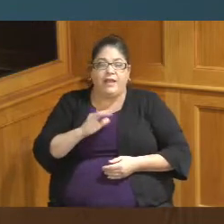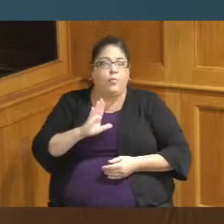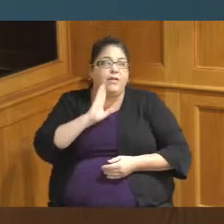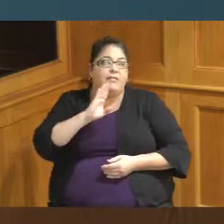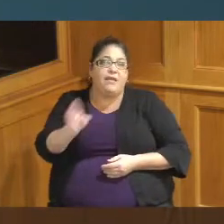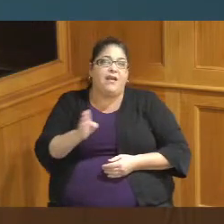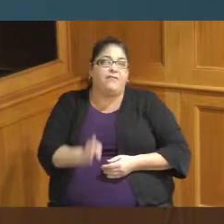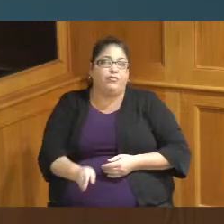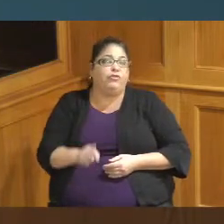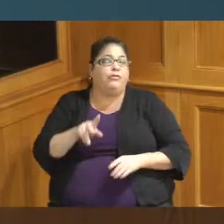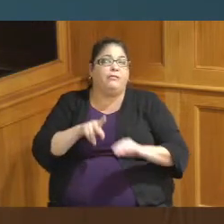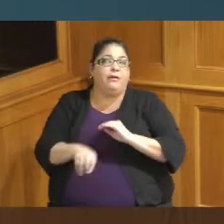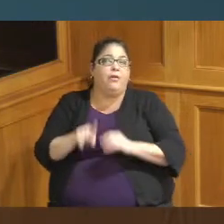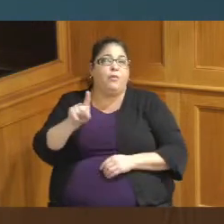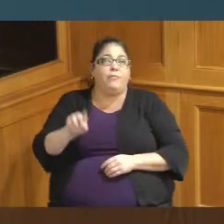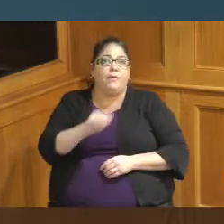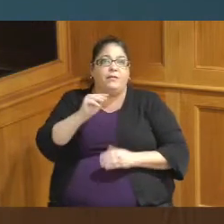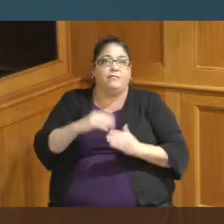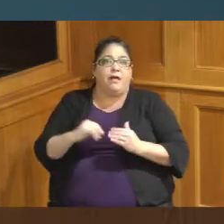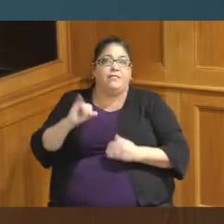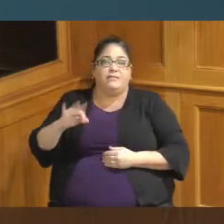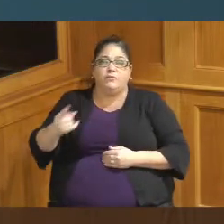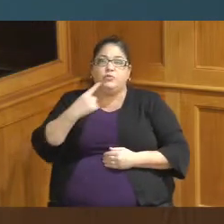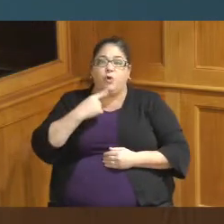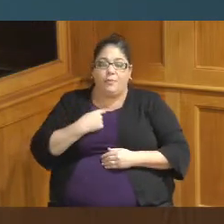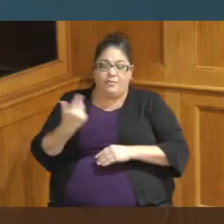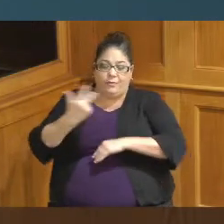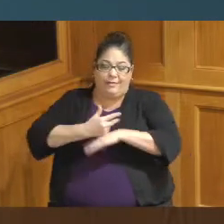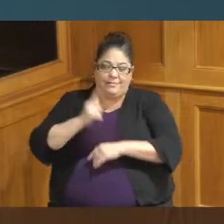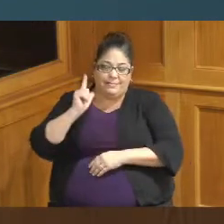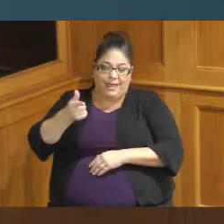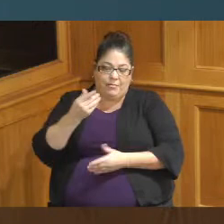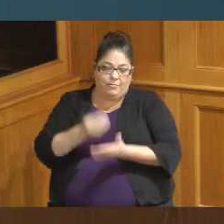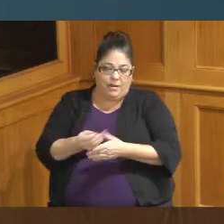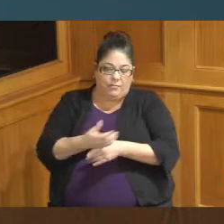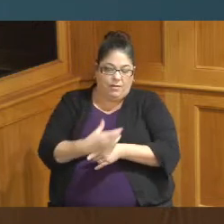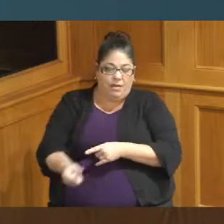that million do if you told me three days later I'm getting ready to tell you you gonna have to